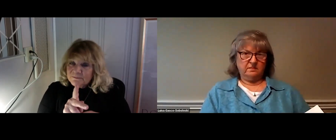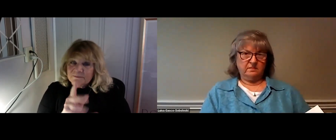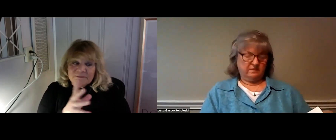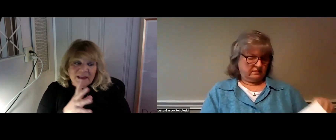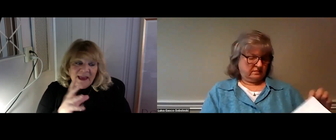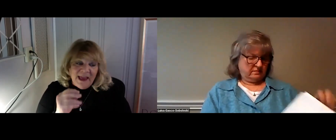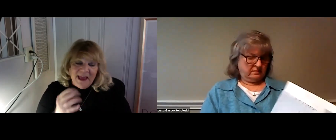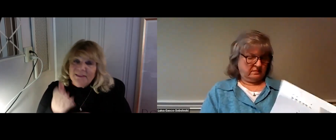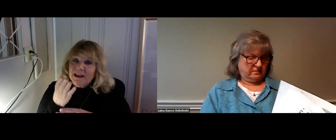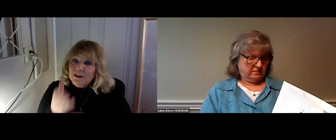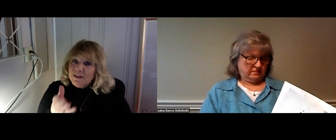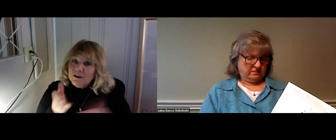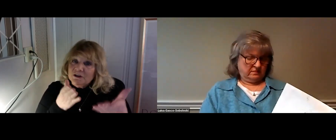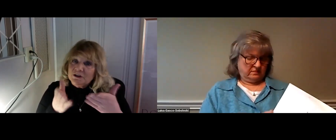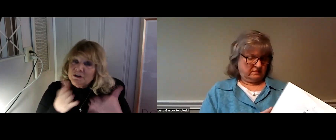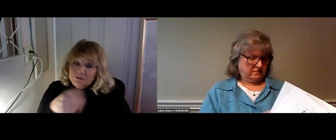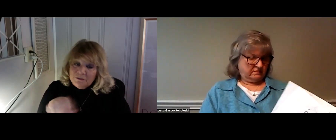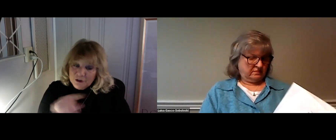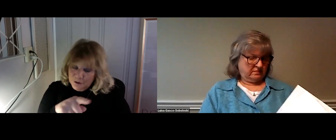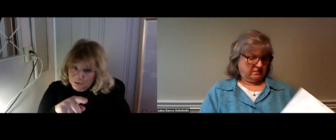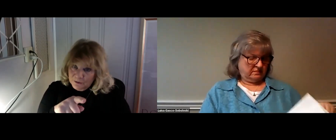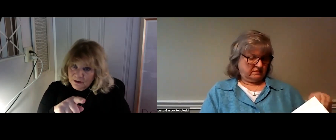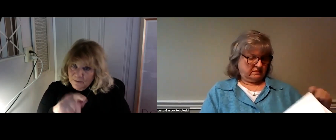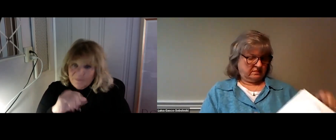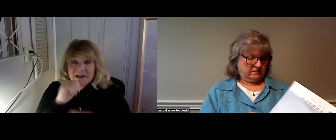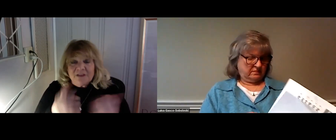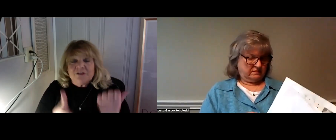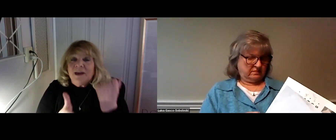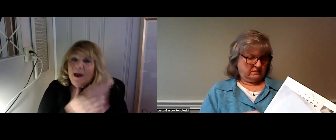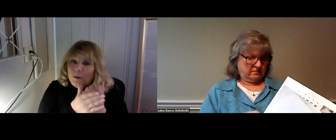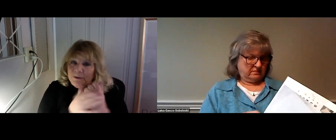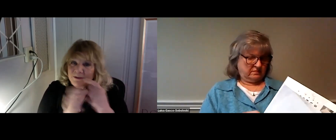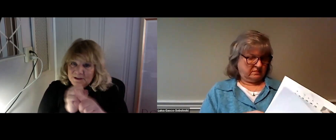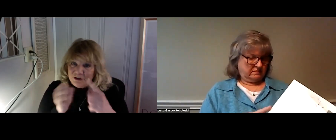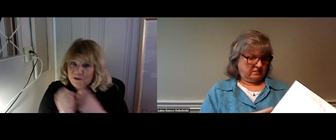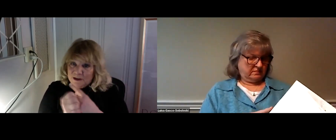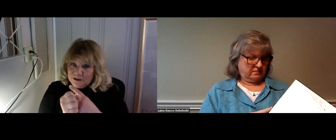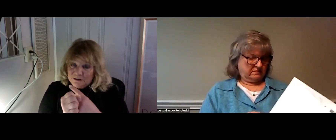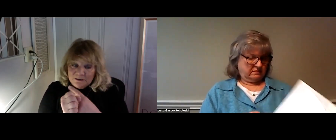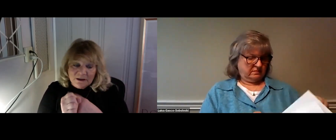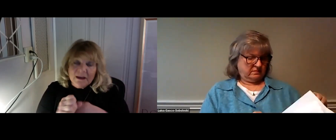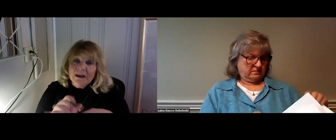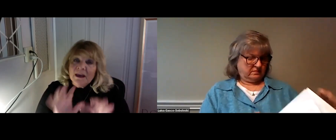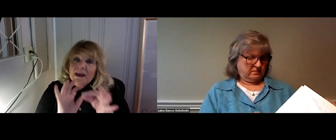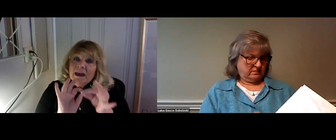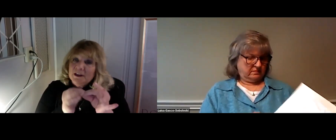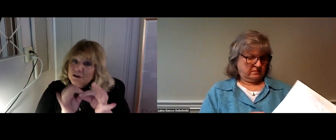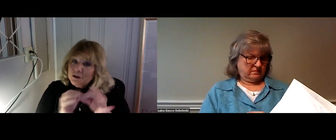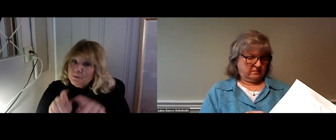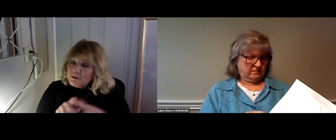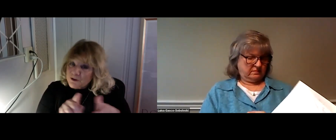they are there to serve you but not to help the situation. Interpreters also